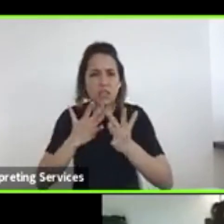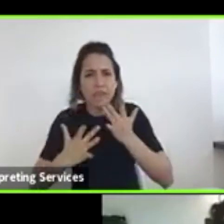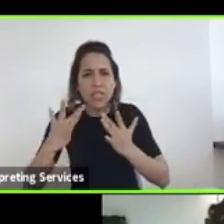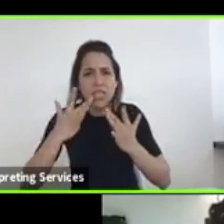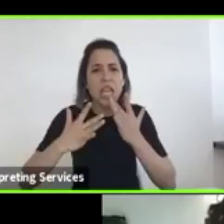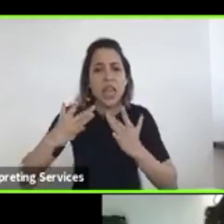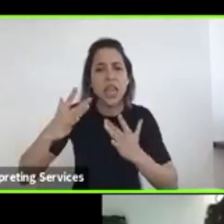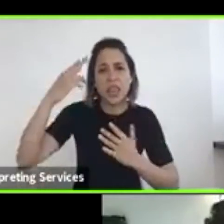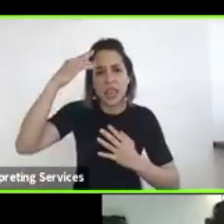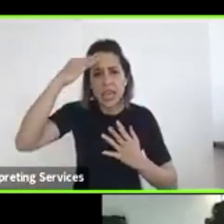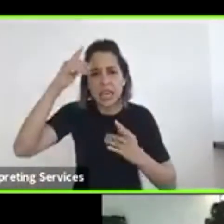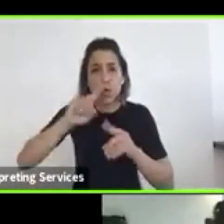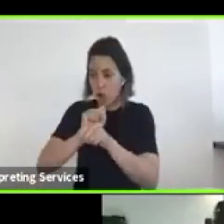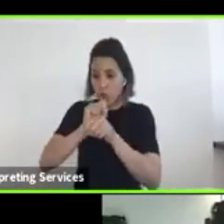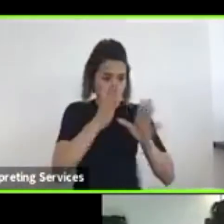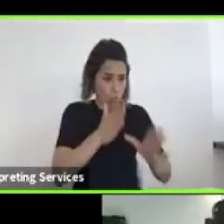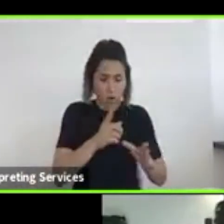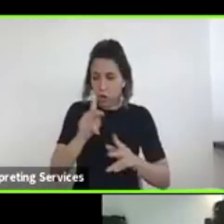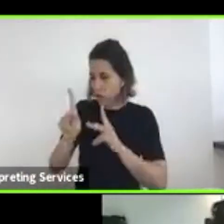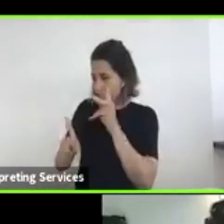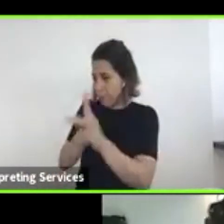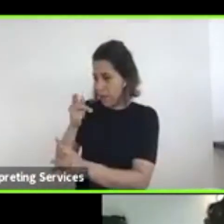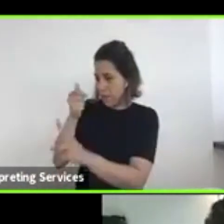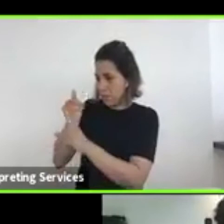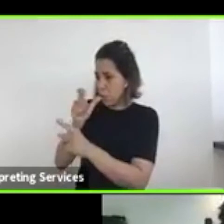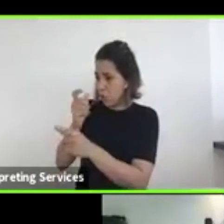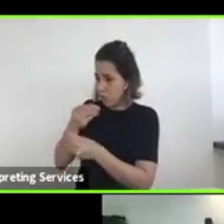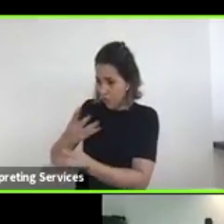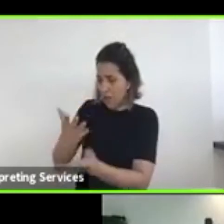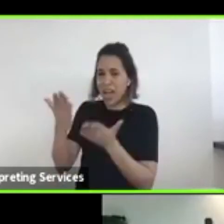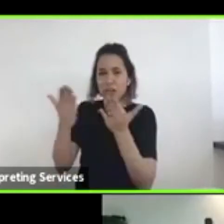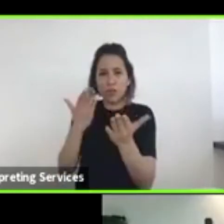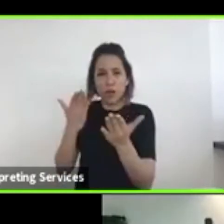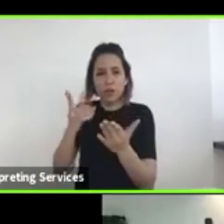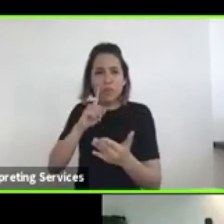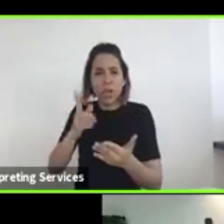THE SERVICE, ARE PUTTING THEIR BODIES, AND THEMSELVES